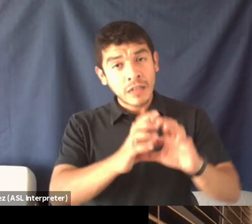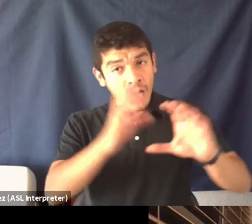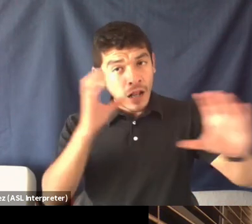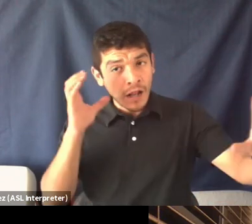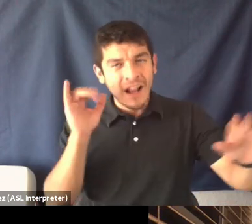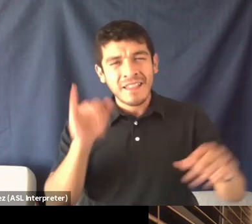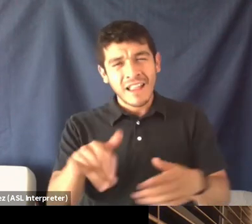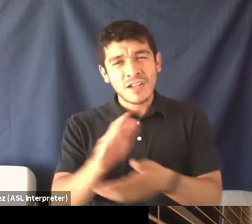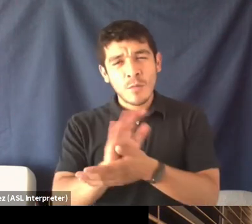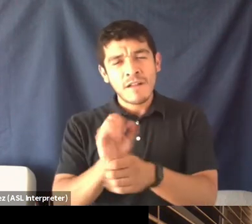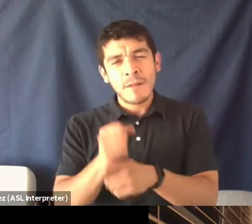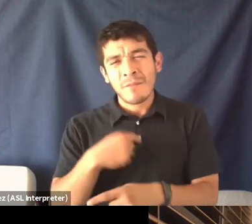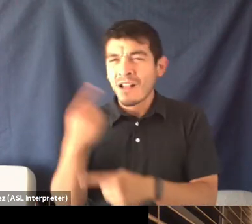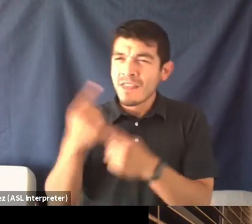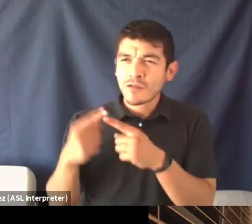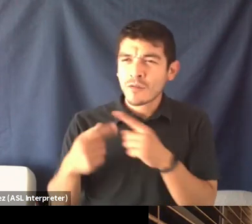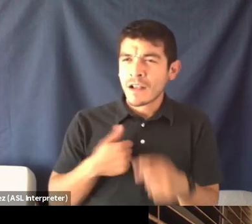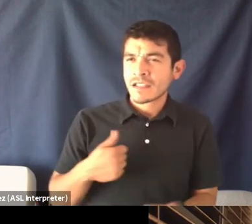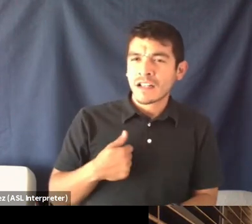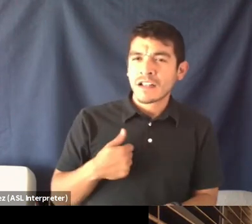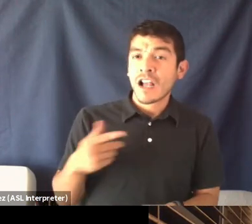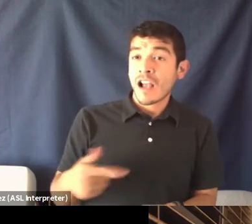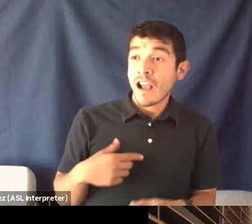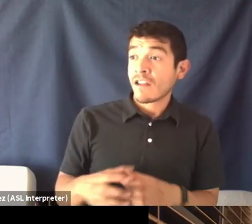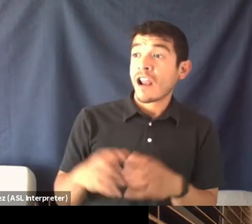think to myself, there is a lot of,